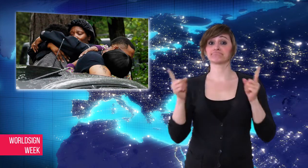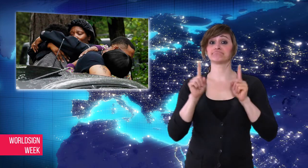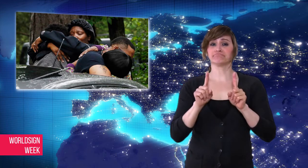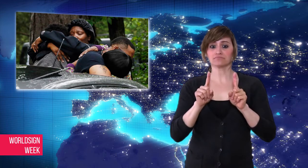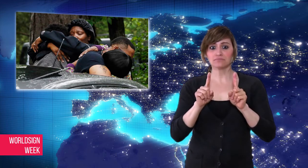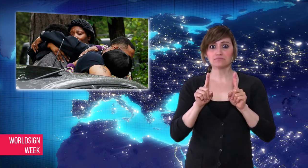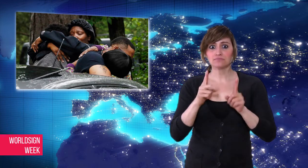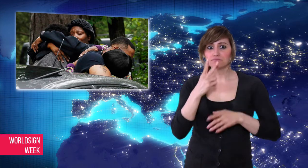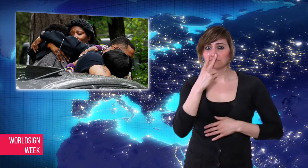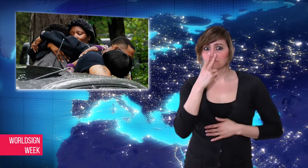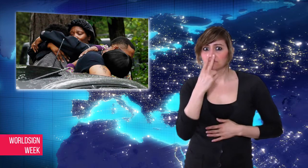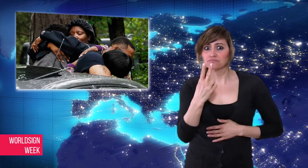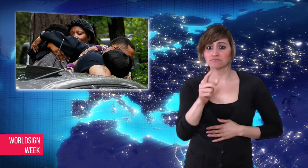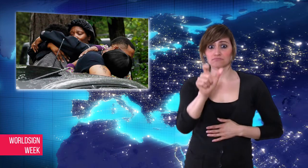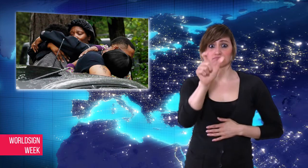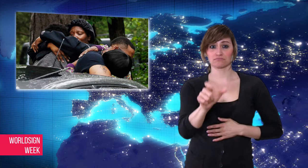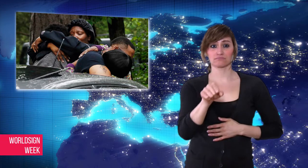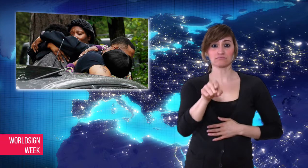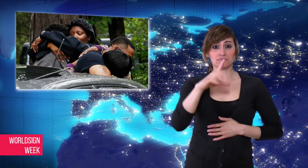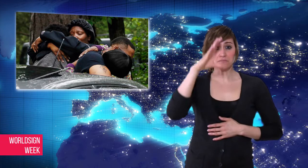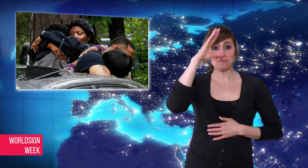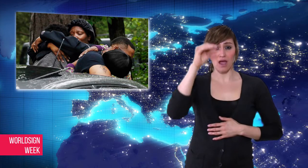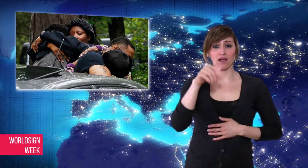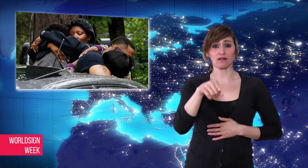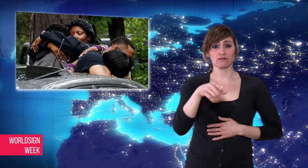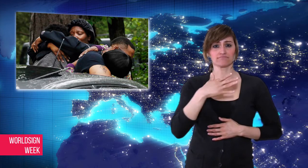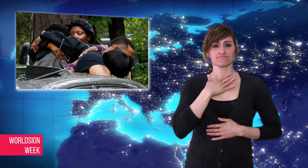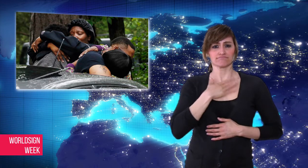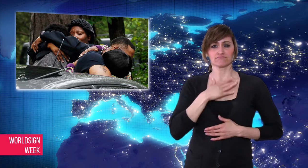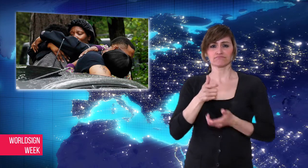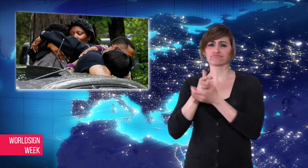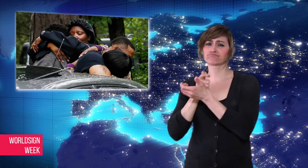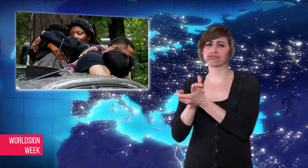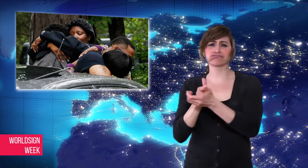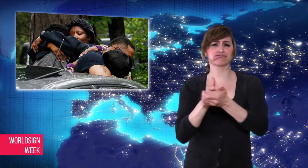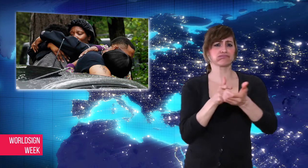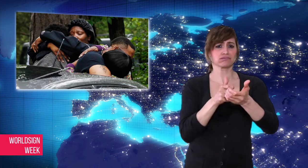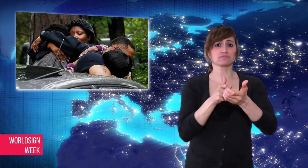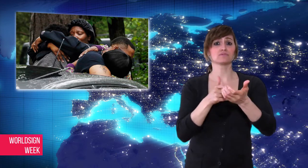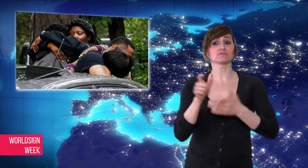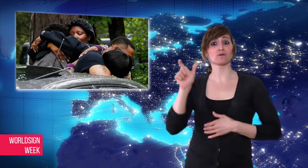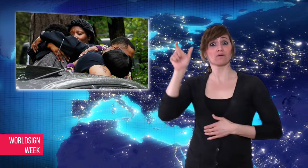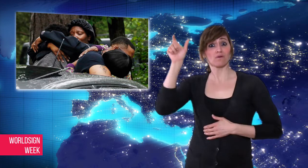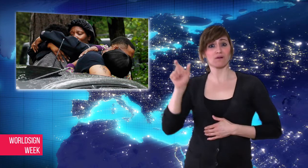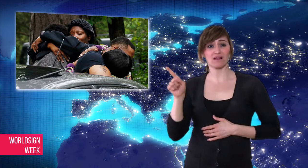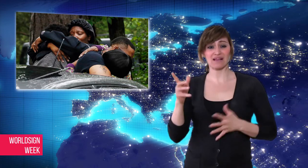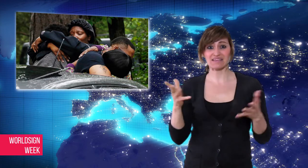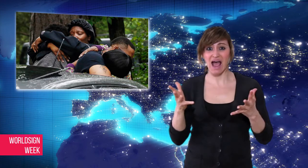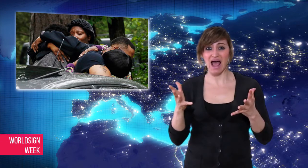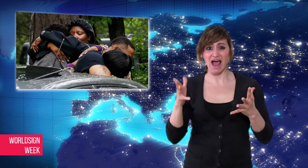Caleb told media what happened - after